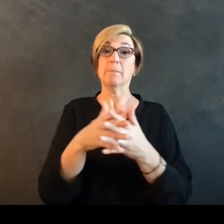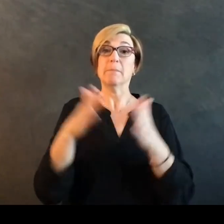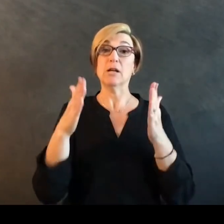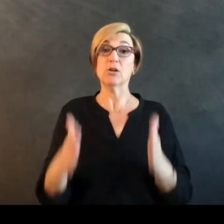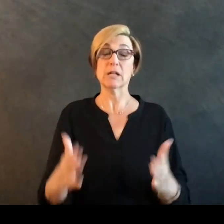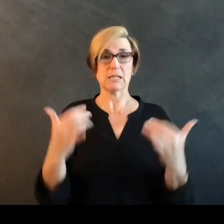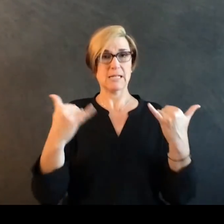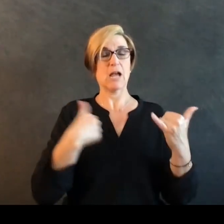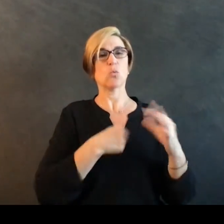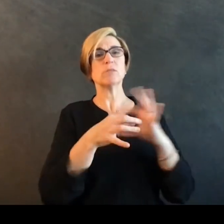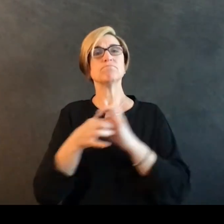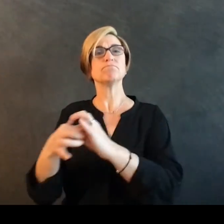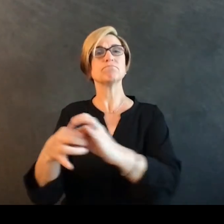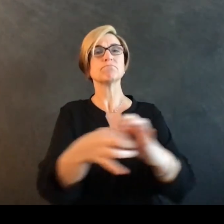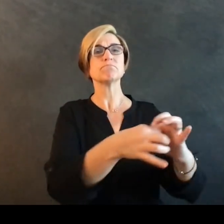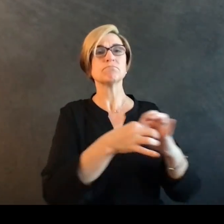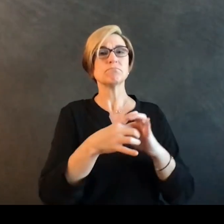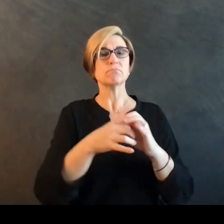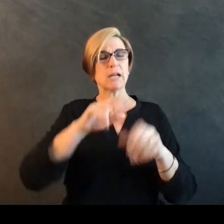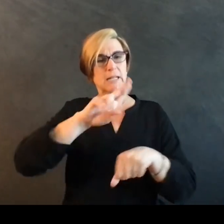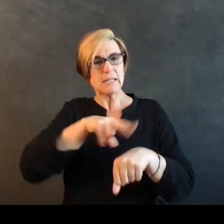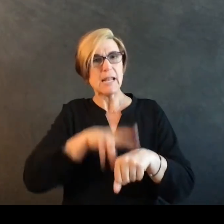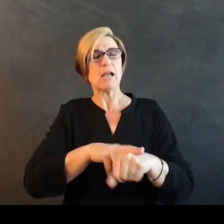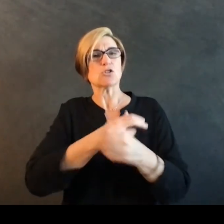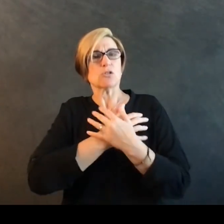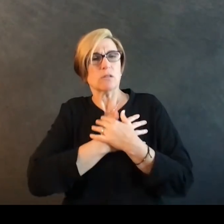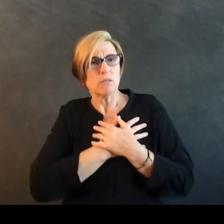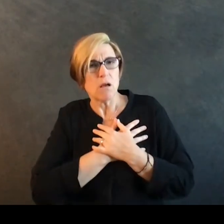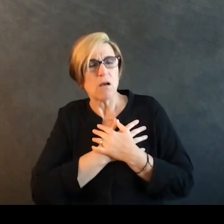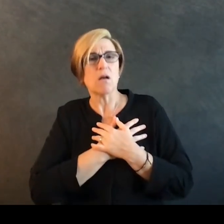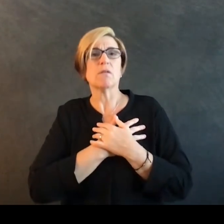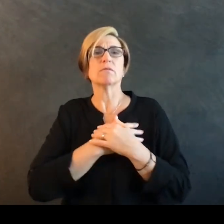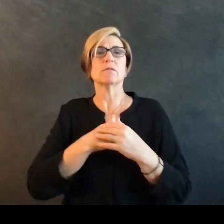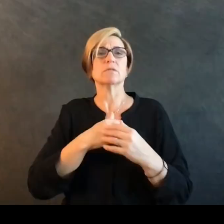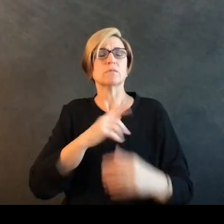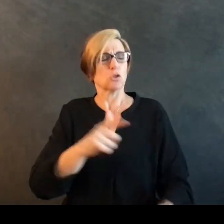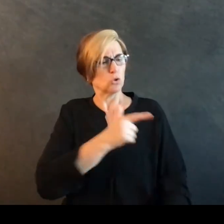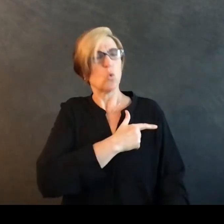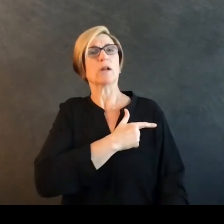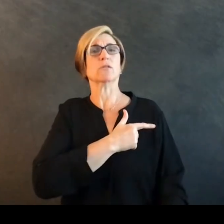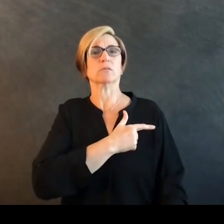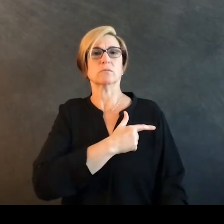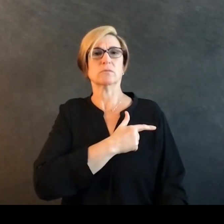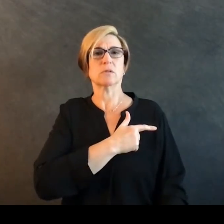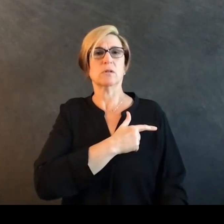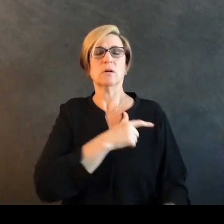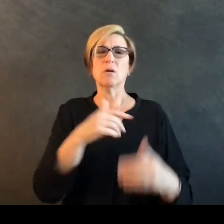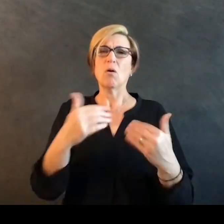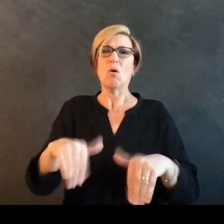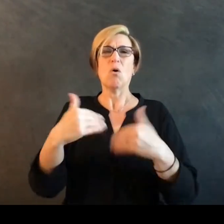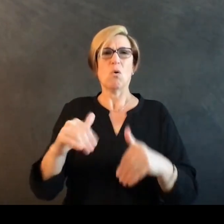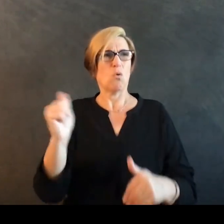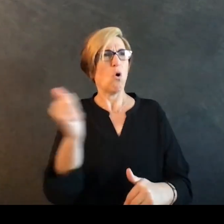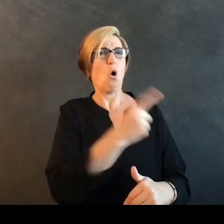and affection there's no earthly force more powerful than the patriotic pride that stirs in our hearts and that is so true